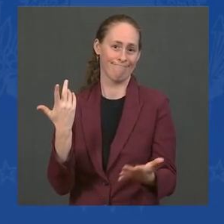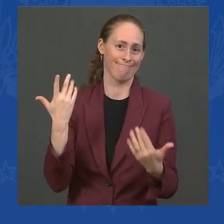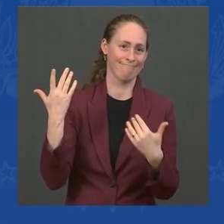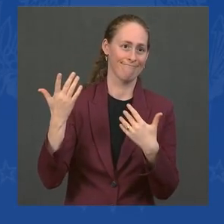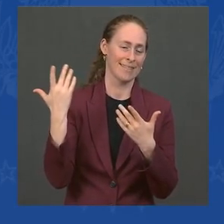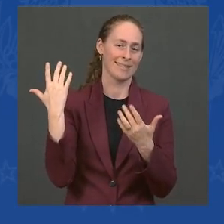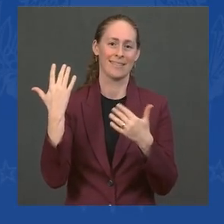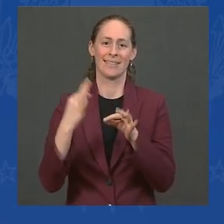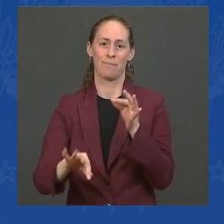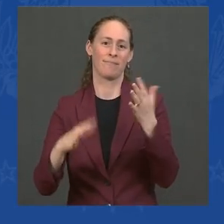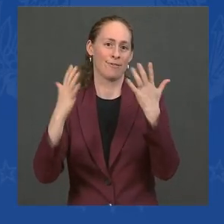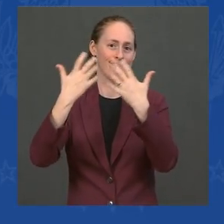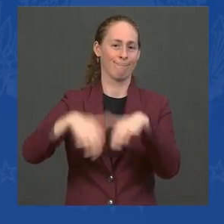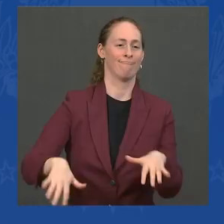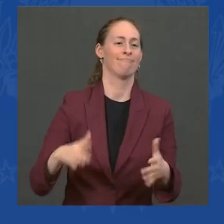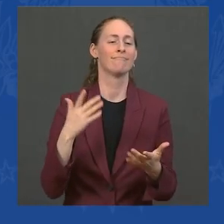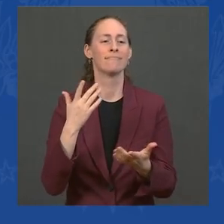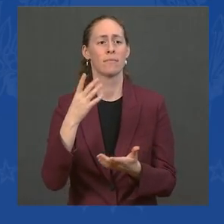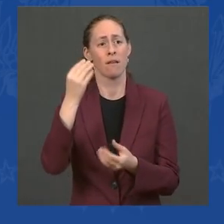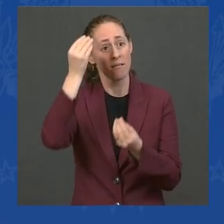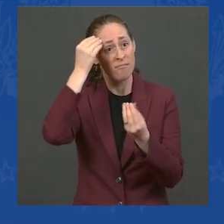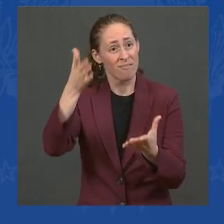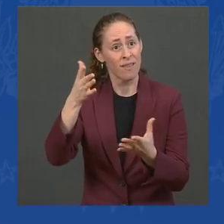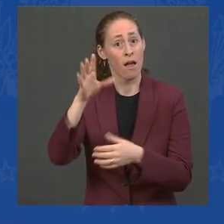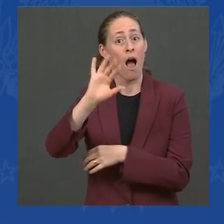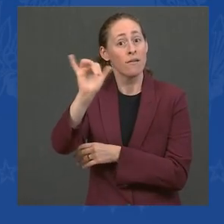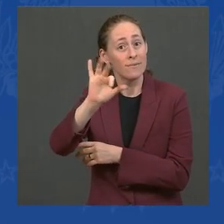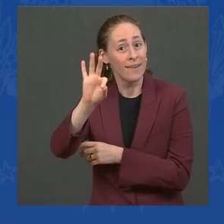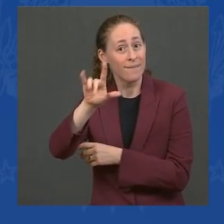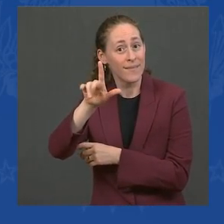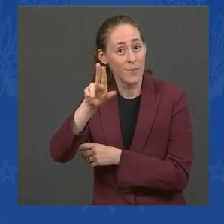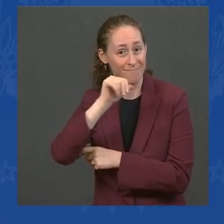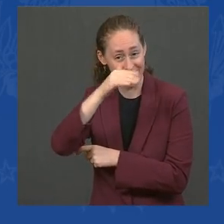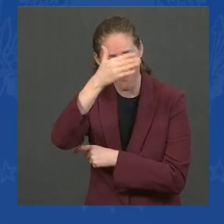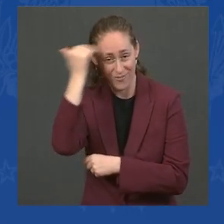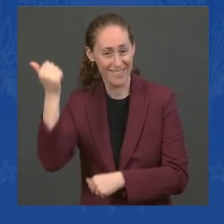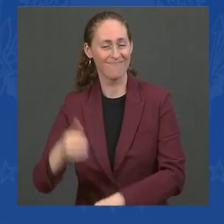and your flu shot, and if you're eligible for a second shot